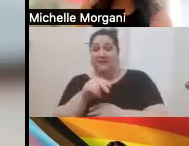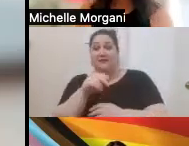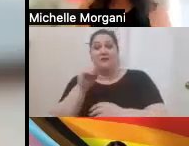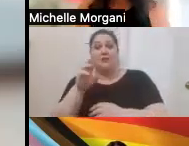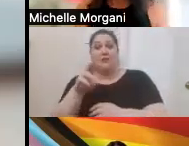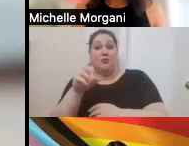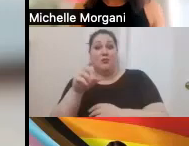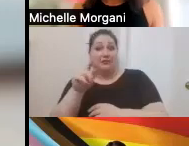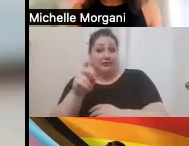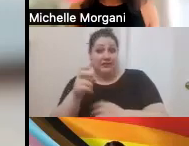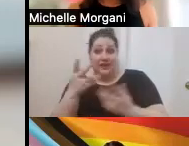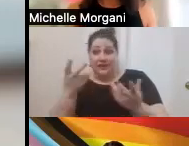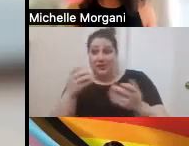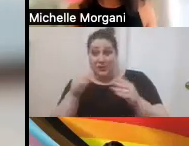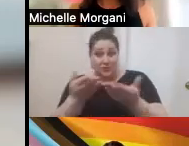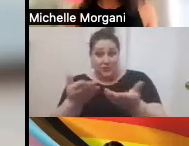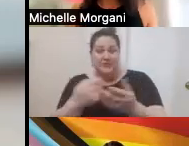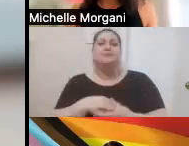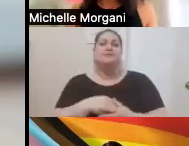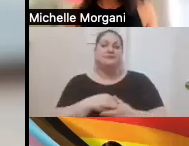Like Ann, I've seen it a couple of times.